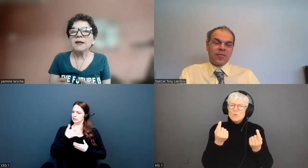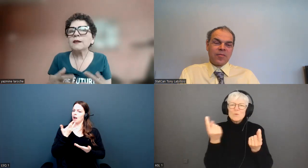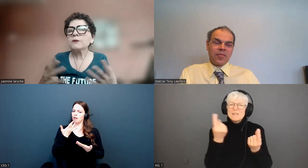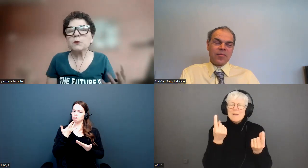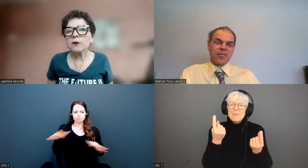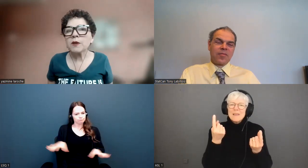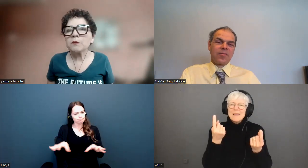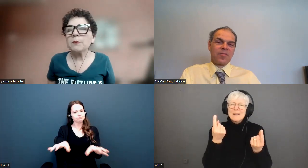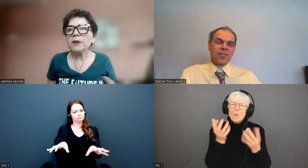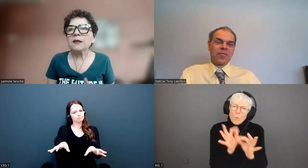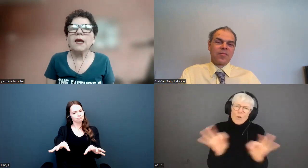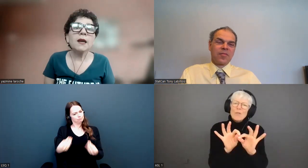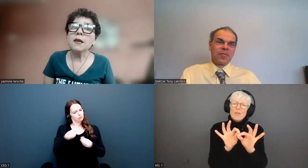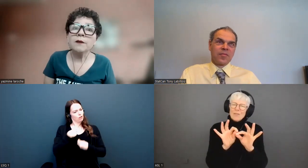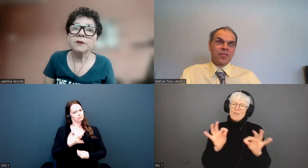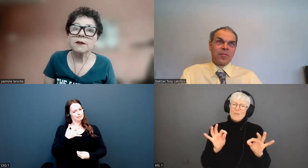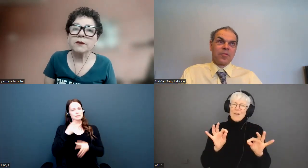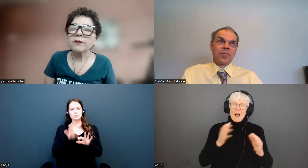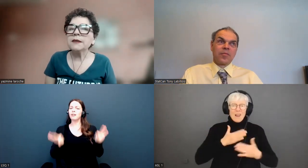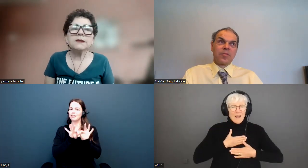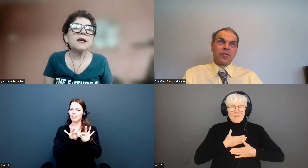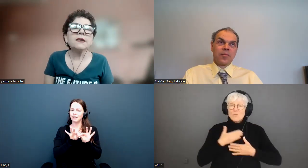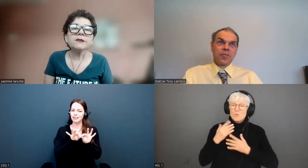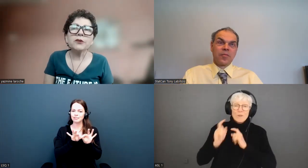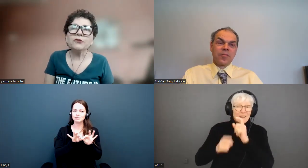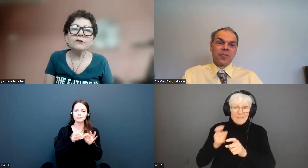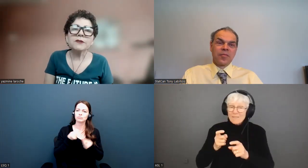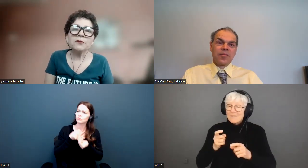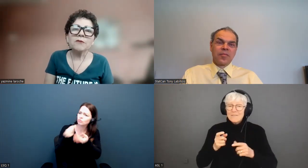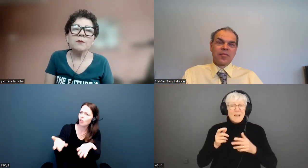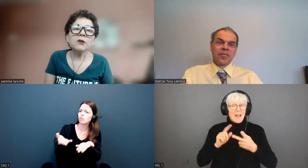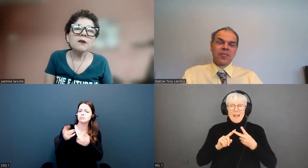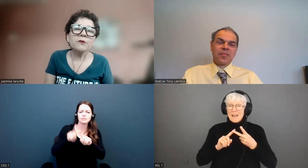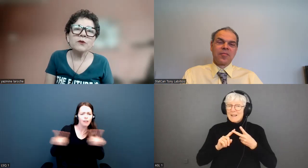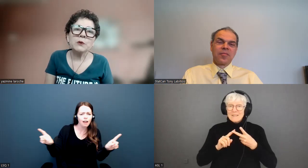and I love to work with people and I love to give advice so so I'm looking for those